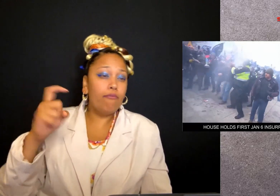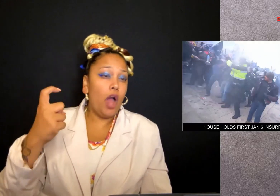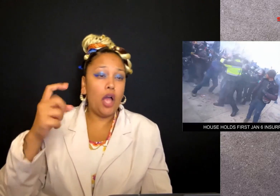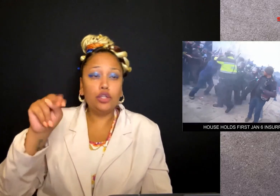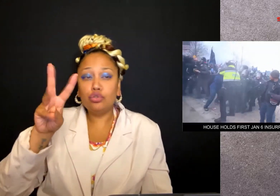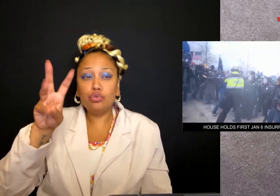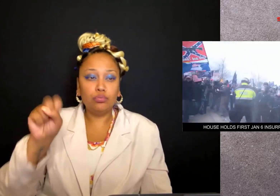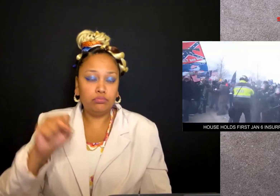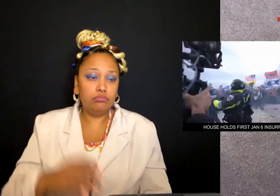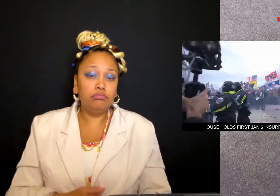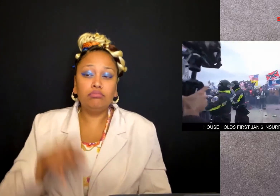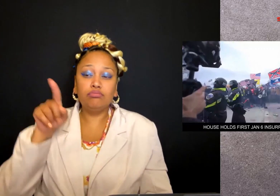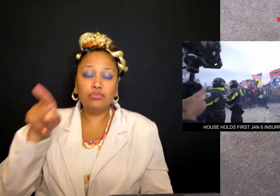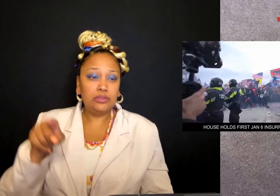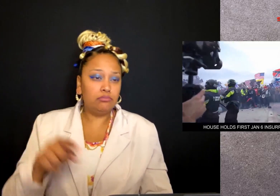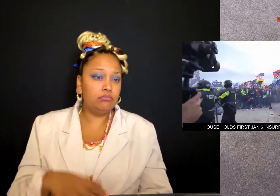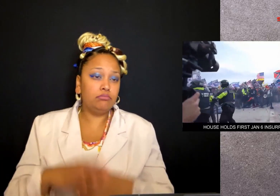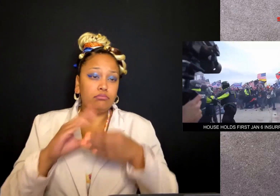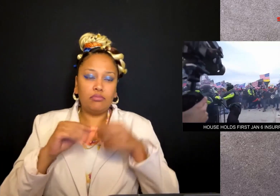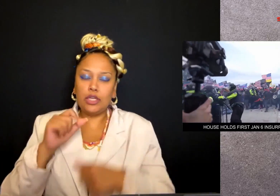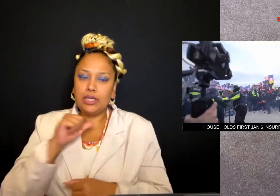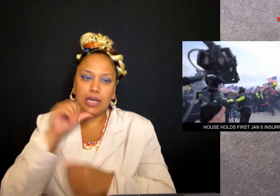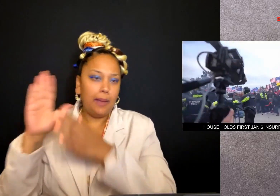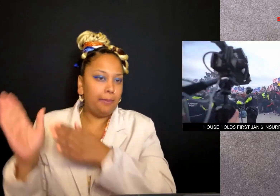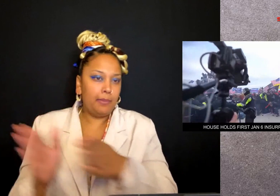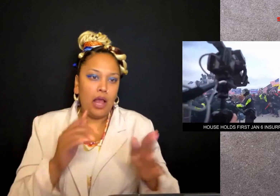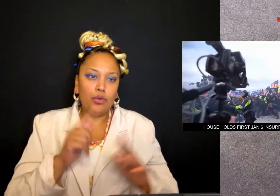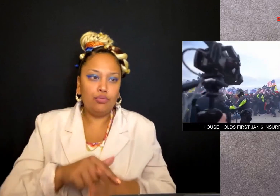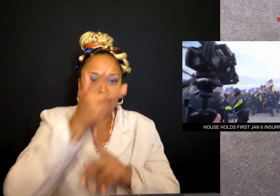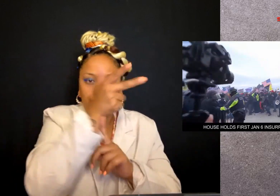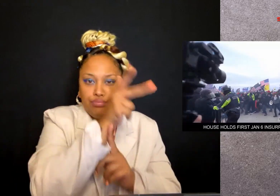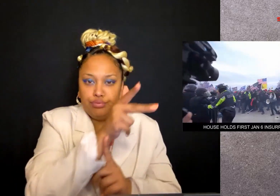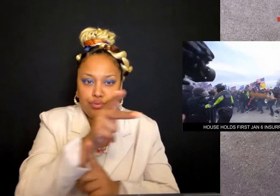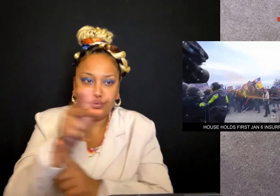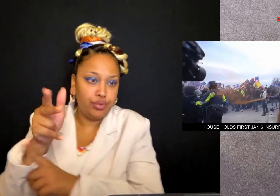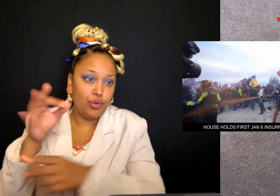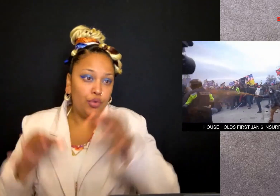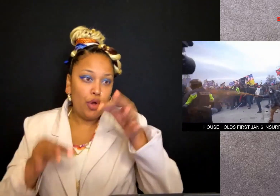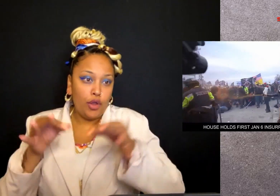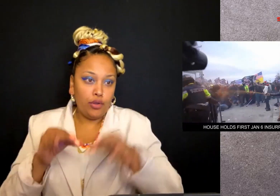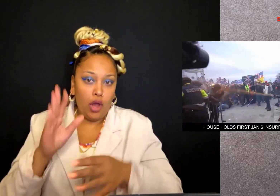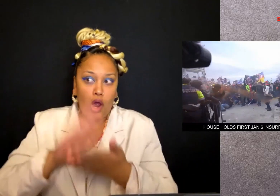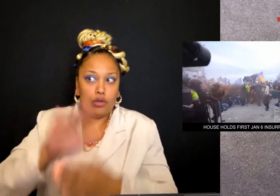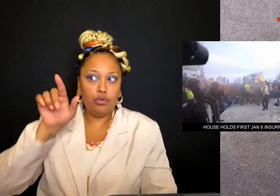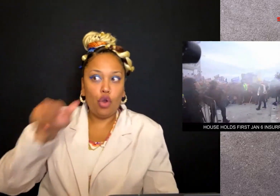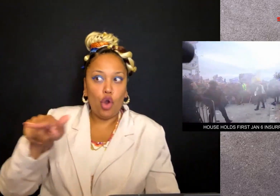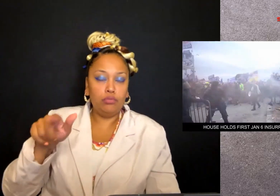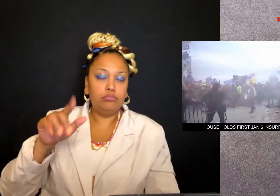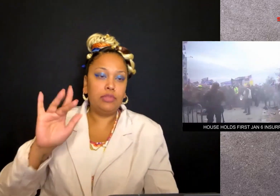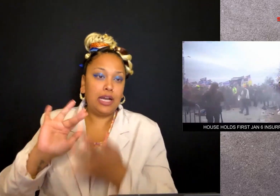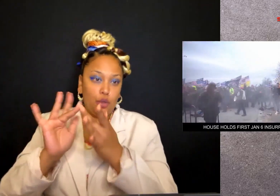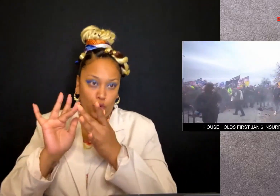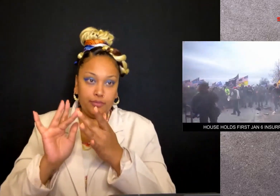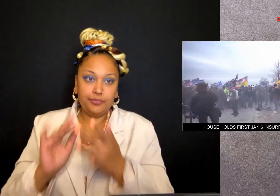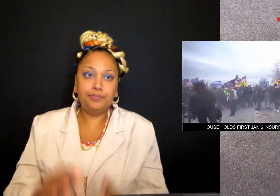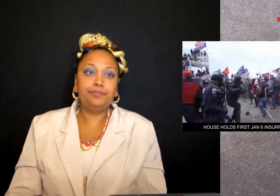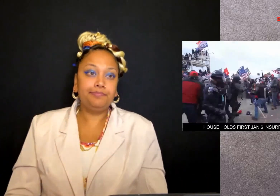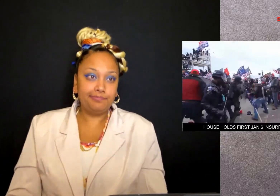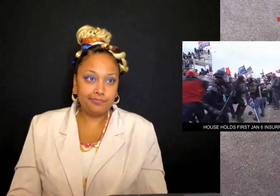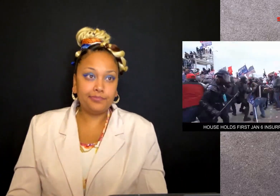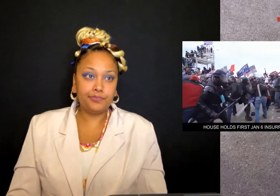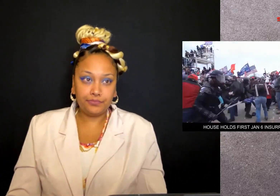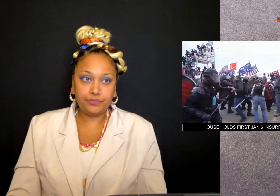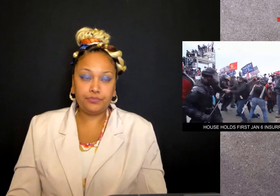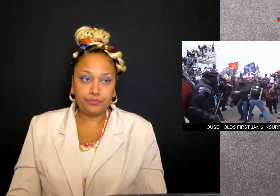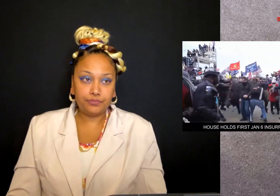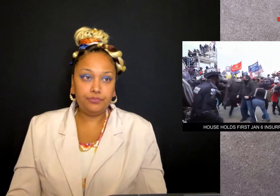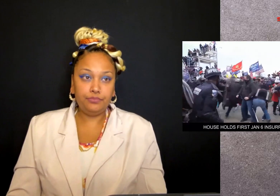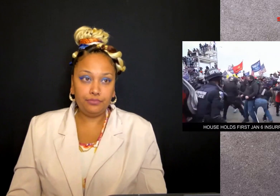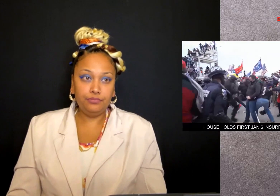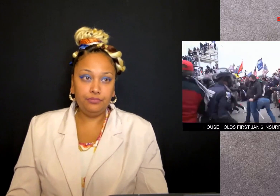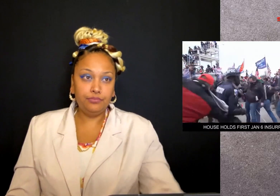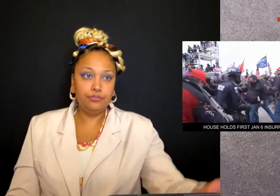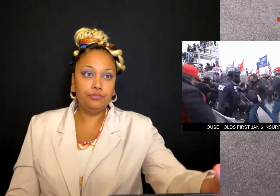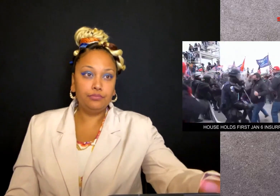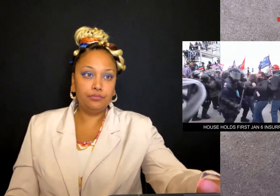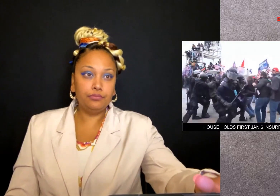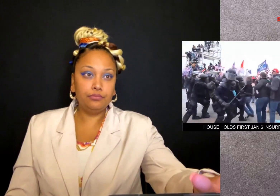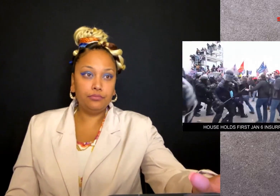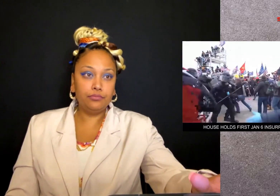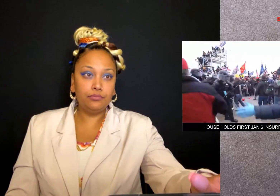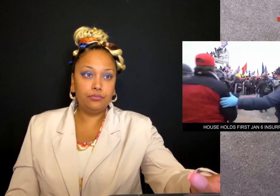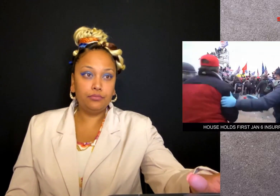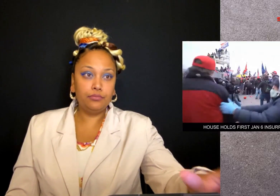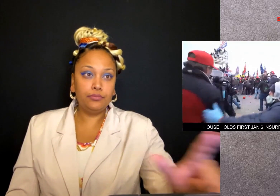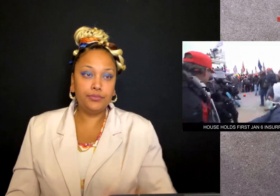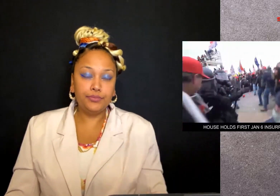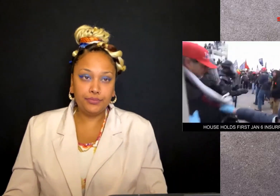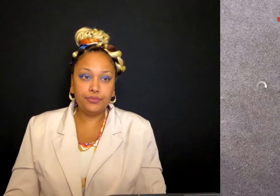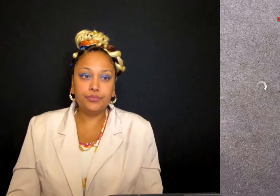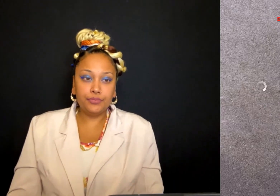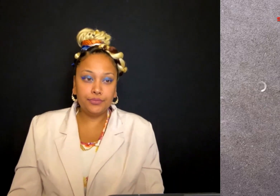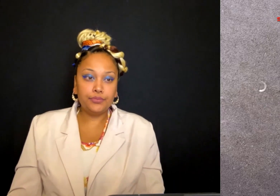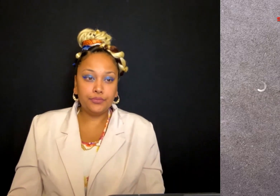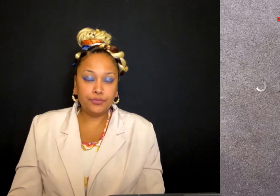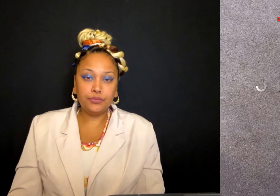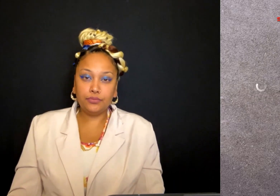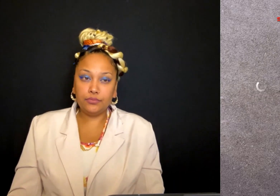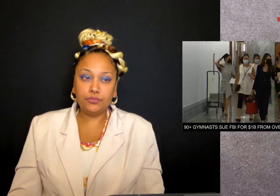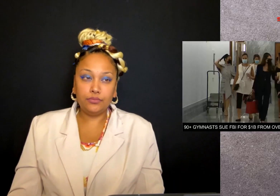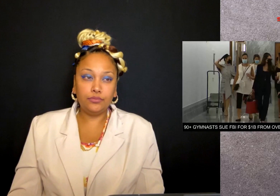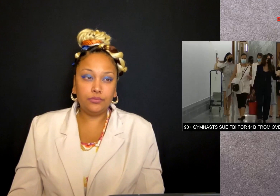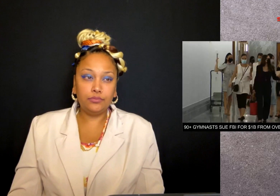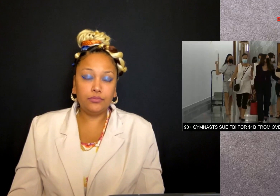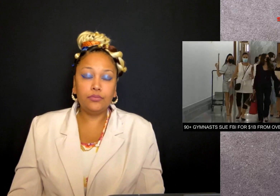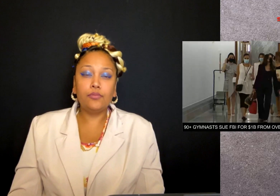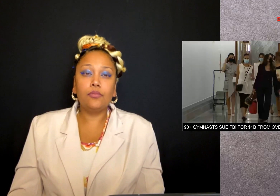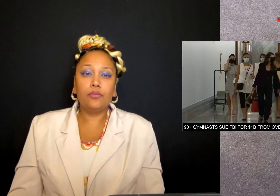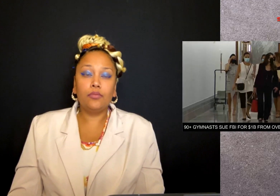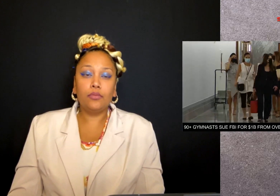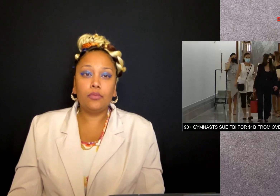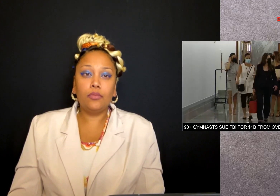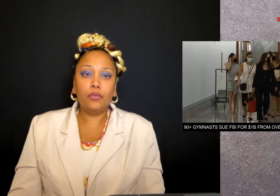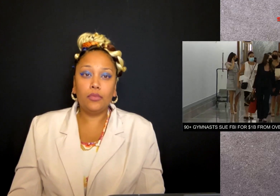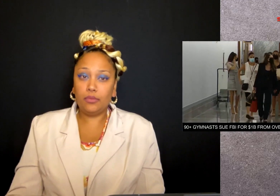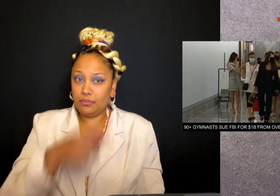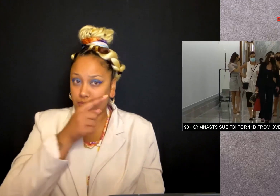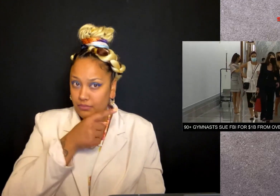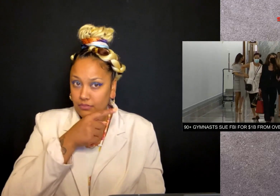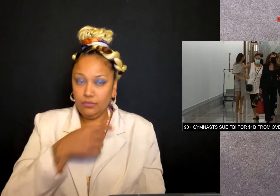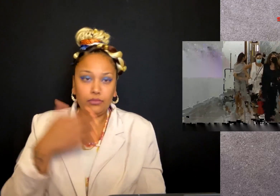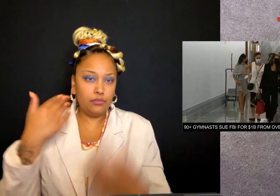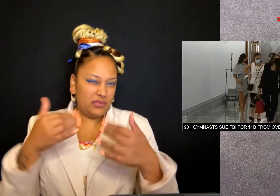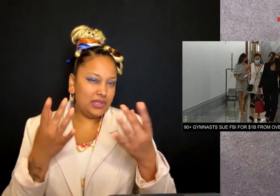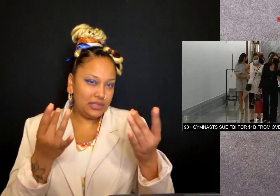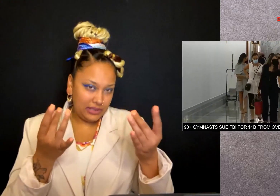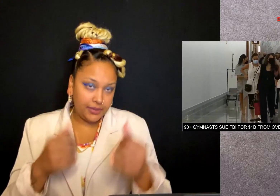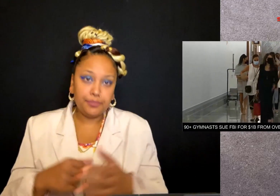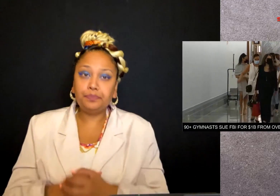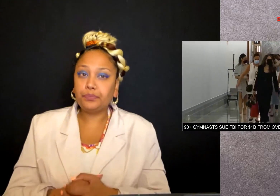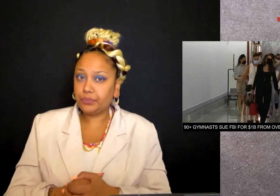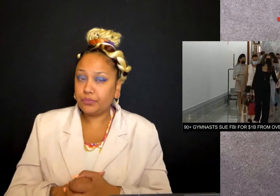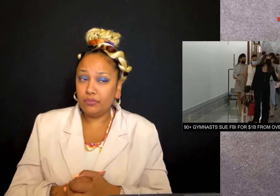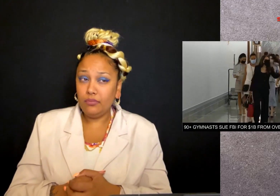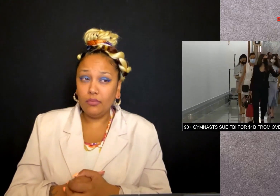executives at Fox News say they do not plan to televise the hearings on their network